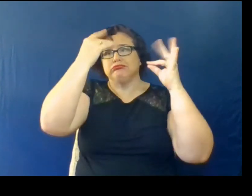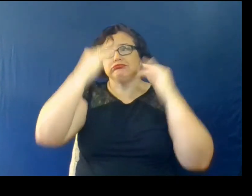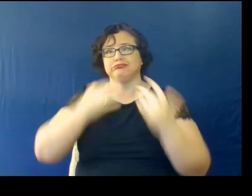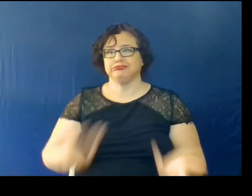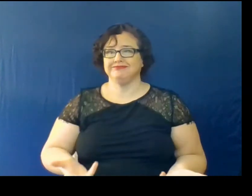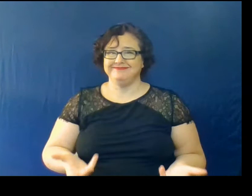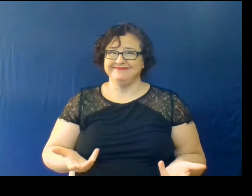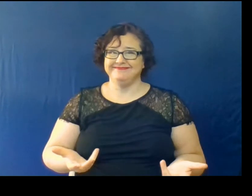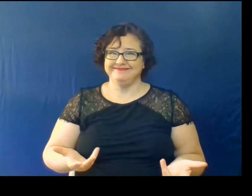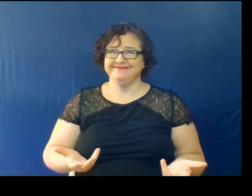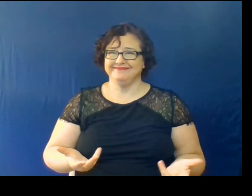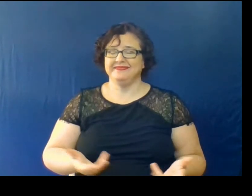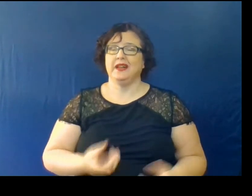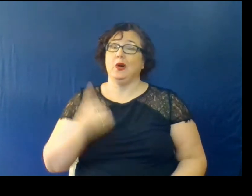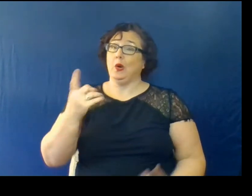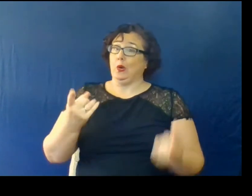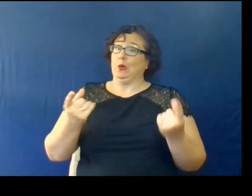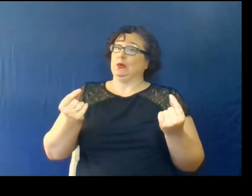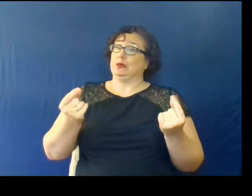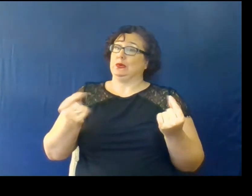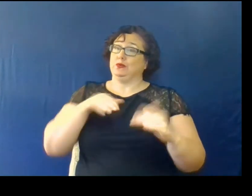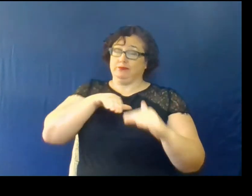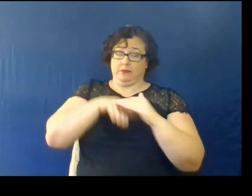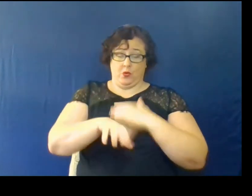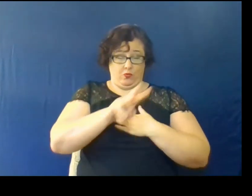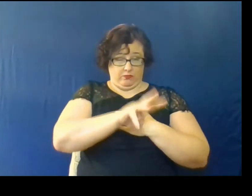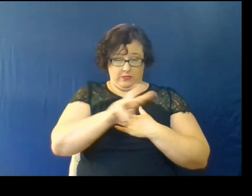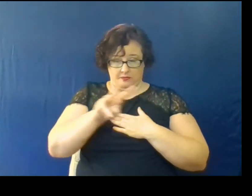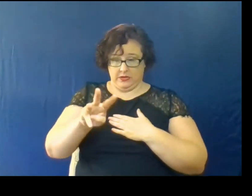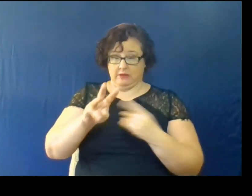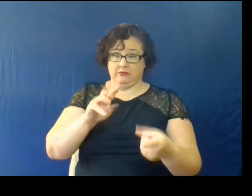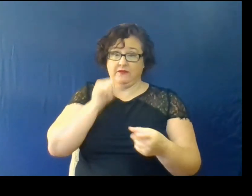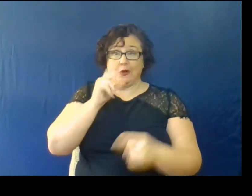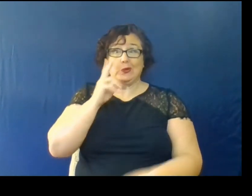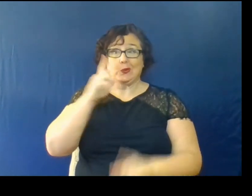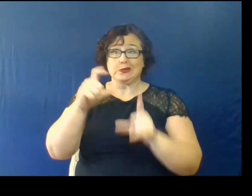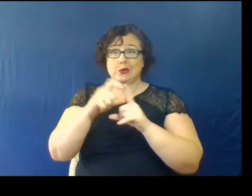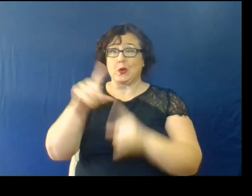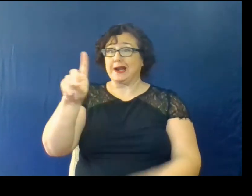things that I do. I go to their website and if I don't see disability anywhere there